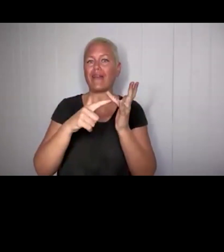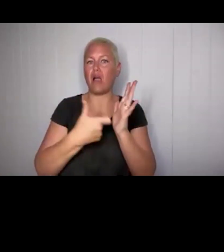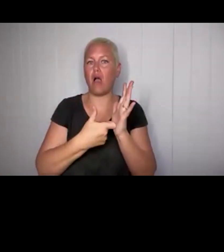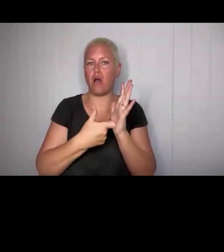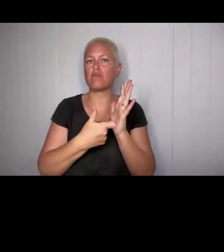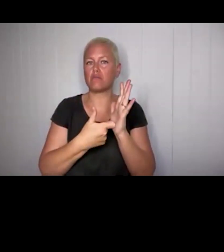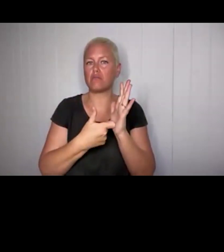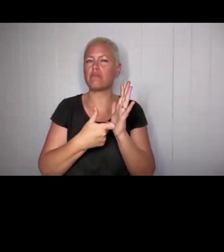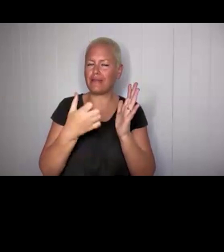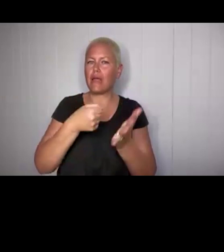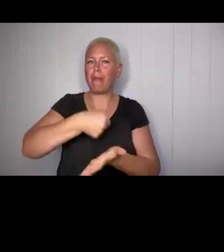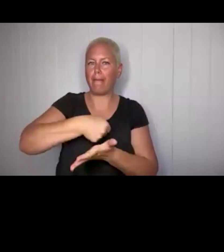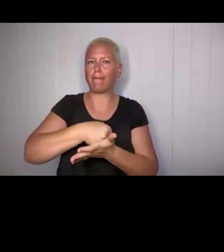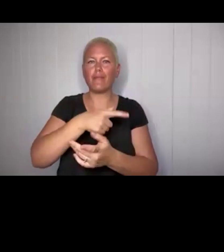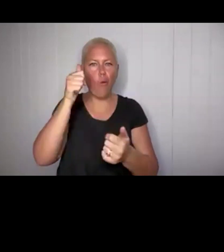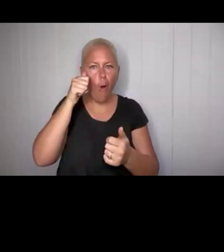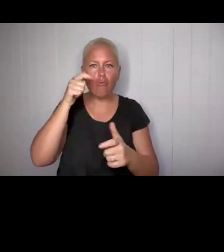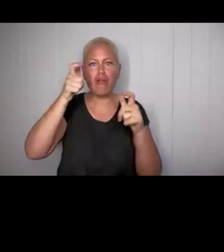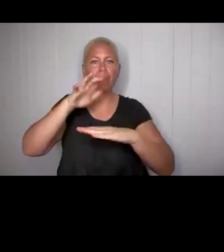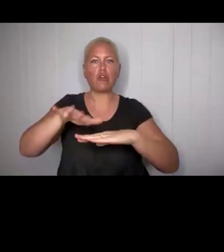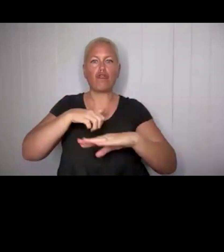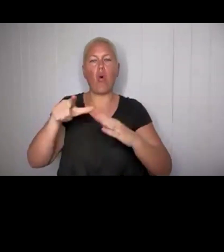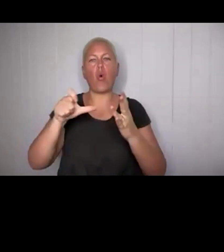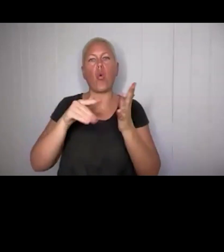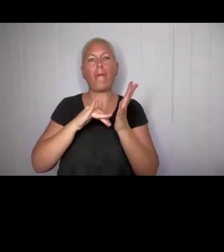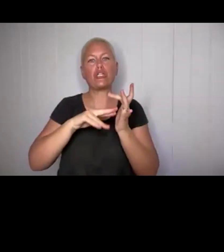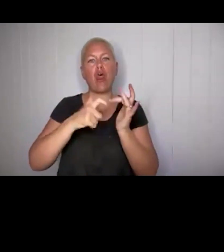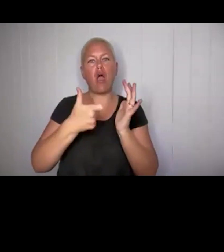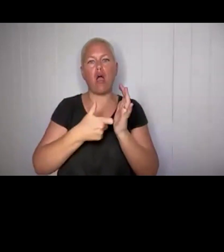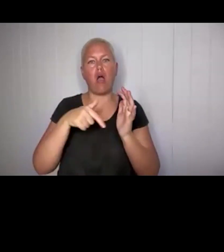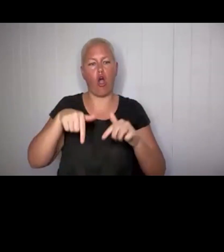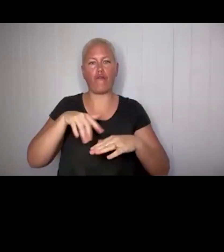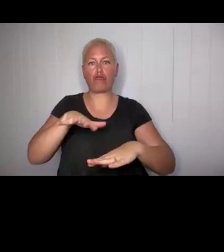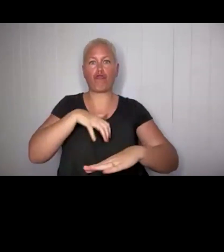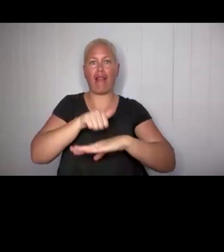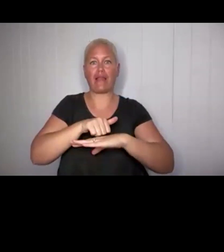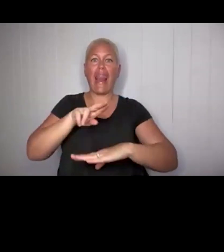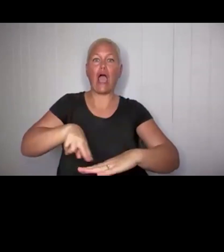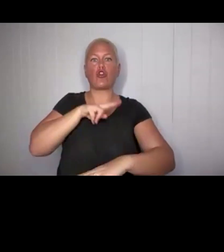sure many of you know, Creative Australia is the Commissioner of Australia's national dissipation